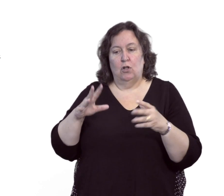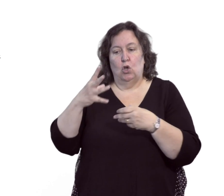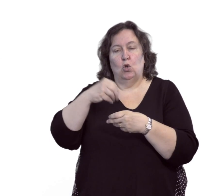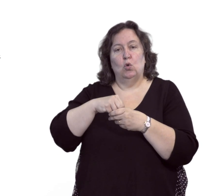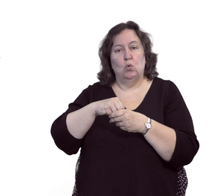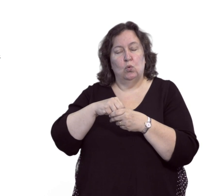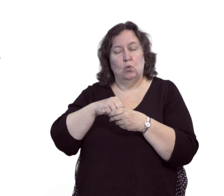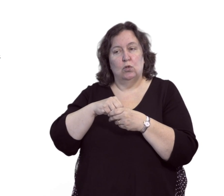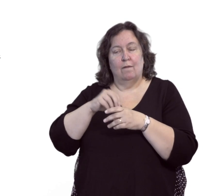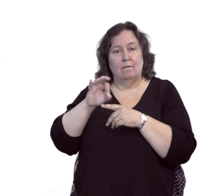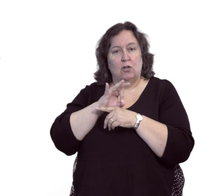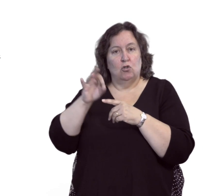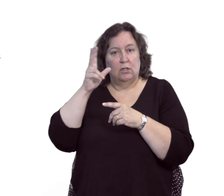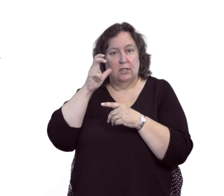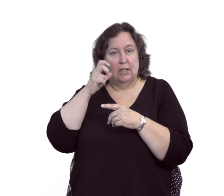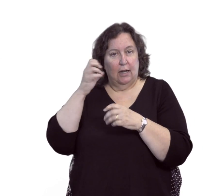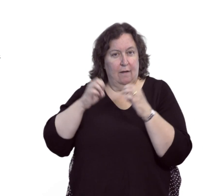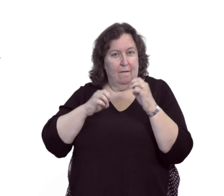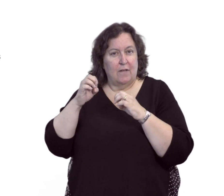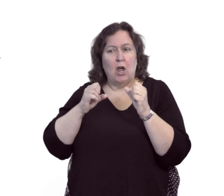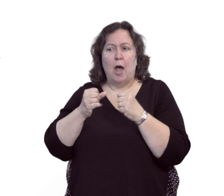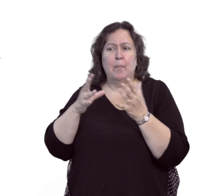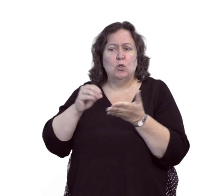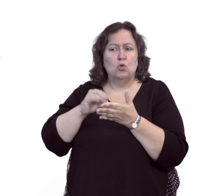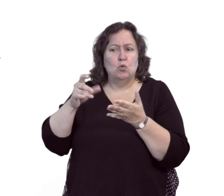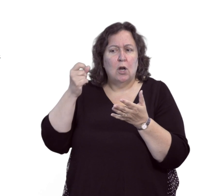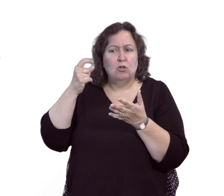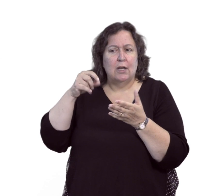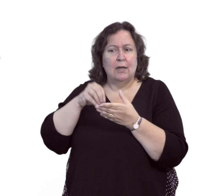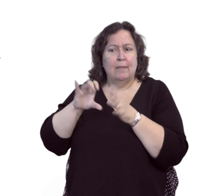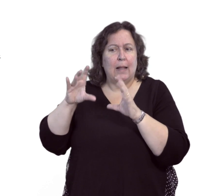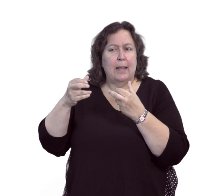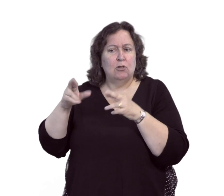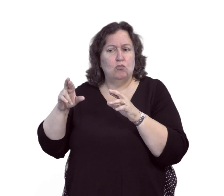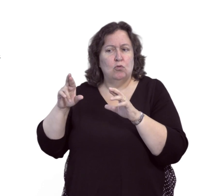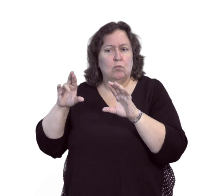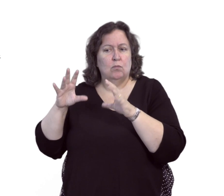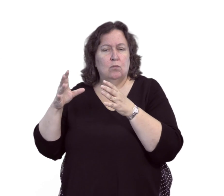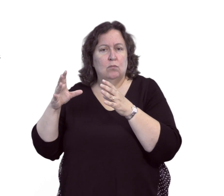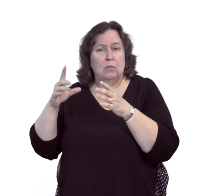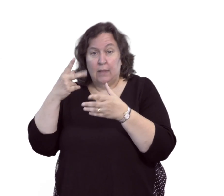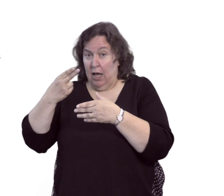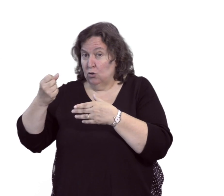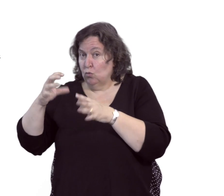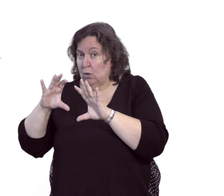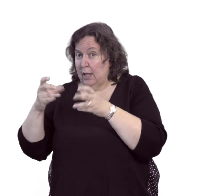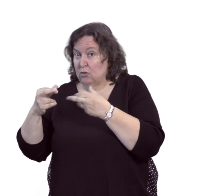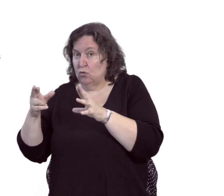the functional listening evaluation and how much he understands in the high school classroom,